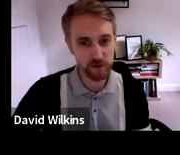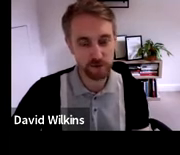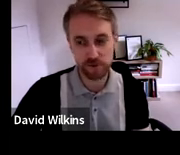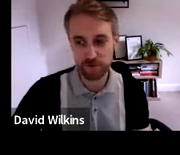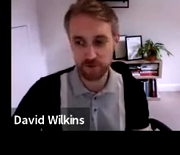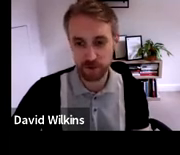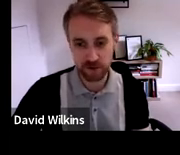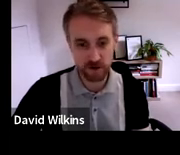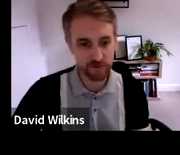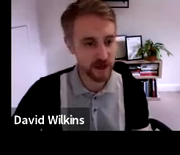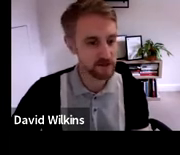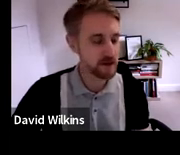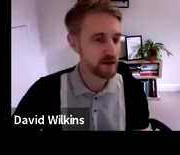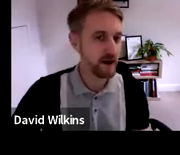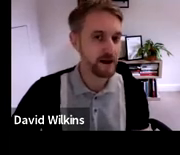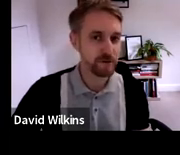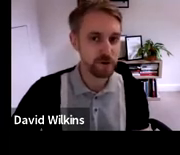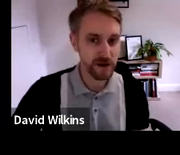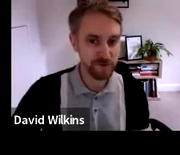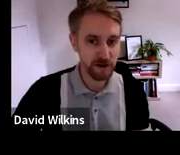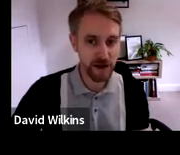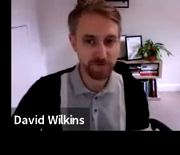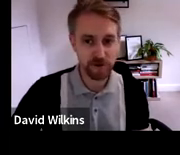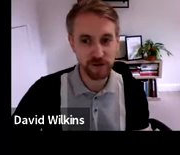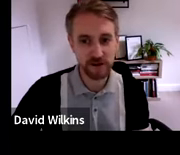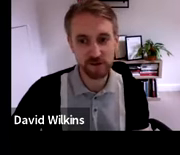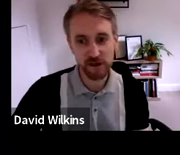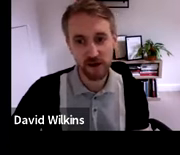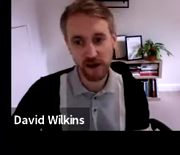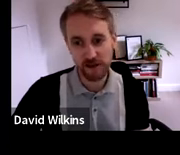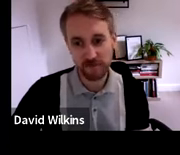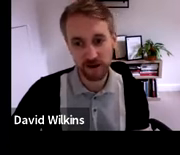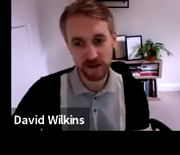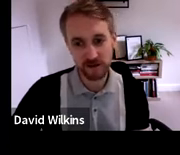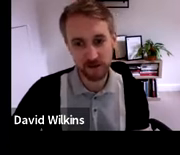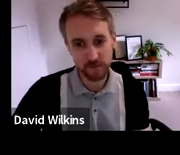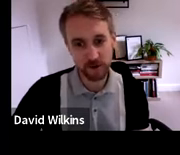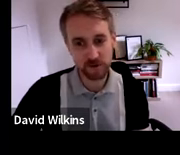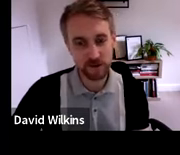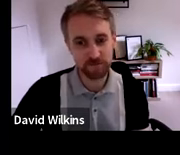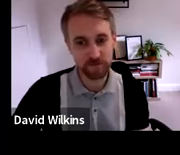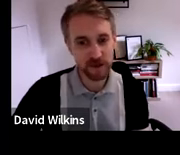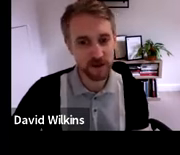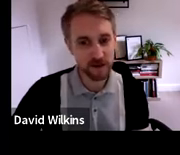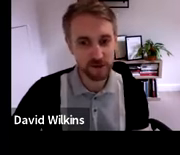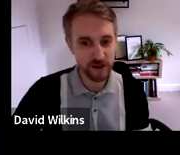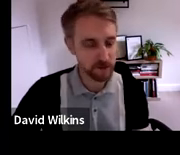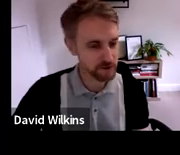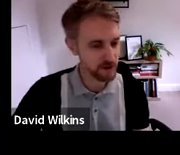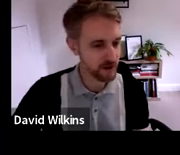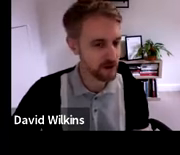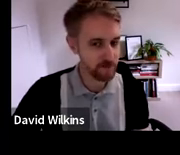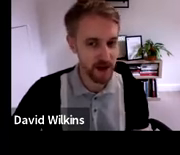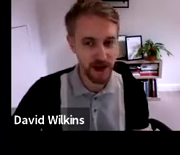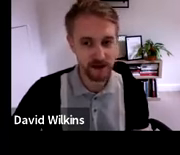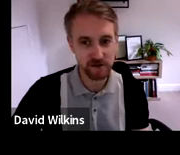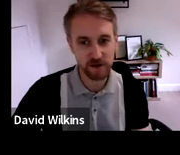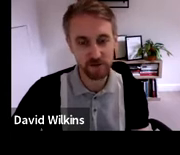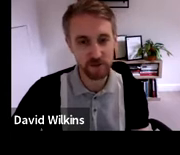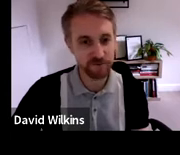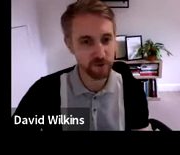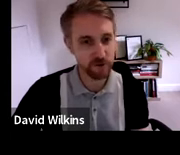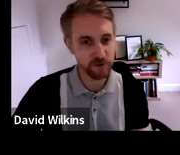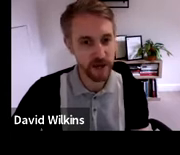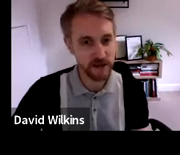David Wilkins: And we have to, then who is black and minority ethnic mental health services manager at diverse can ruin and they're going to be talking to us about the topic of health inequalities and dementia.